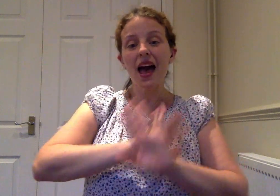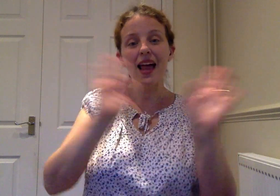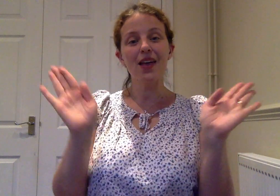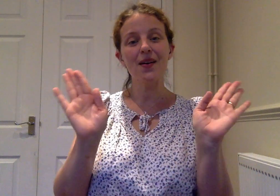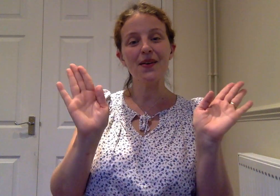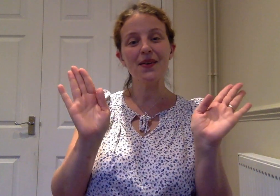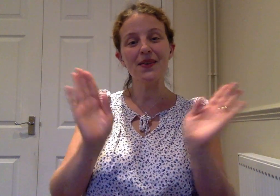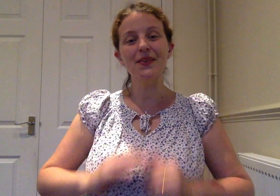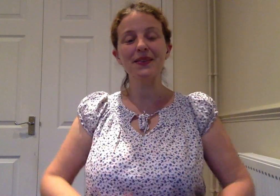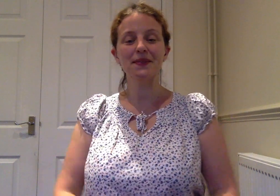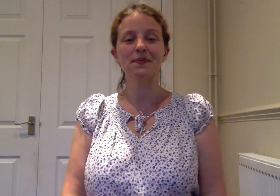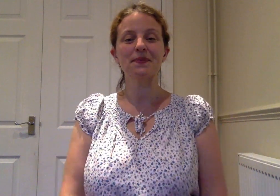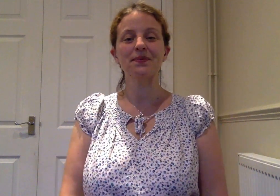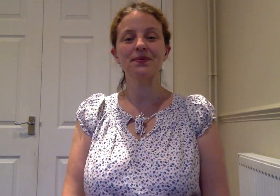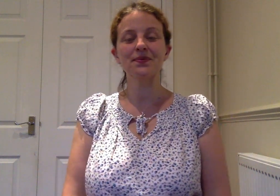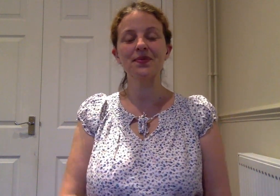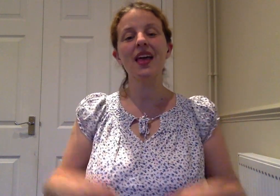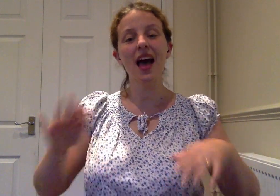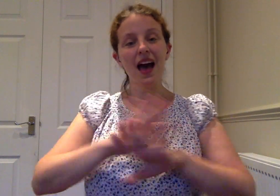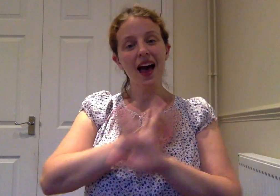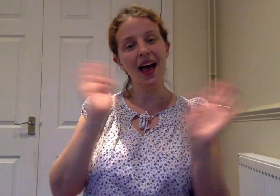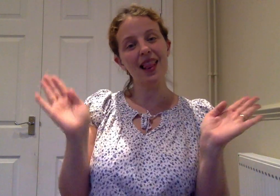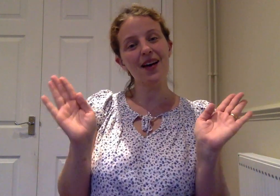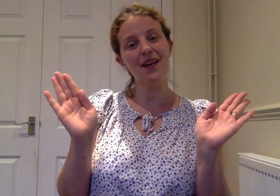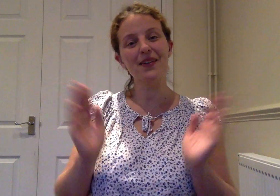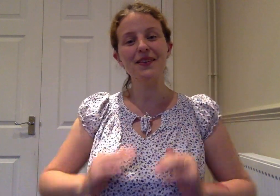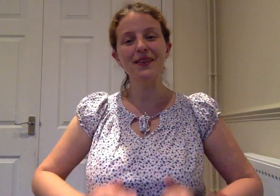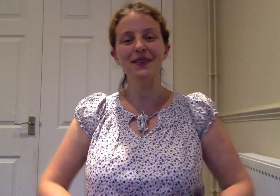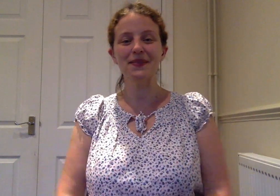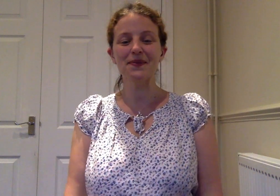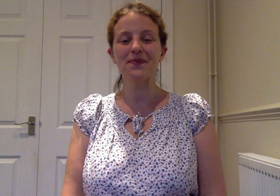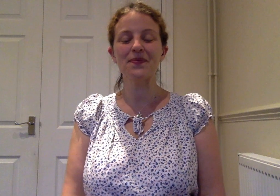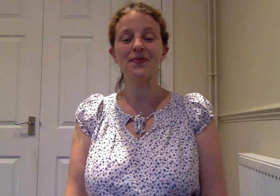Hello